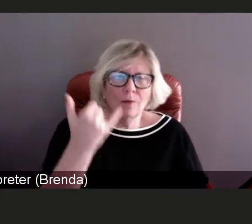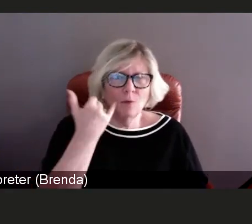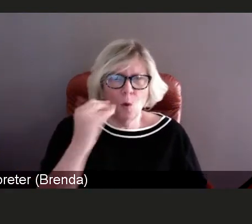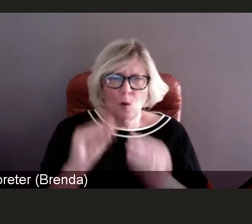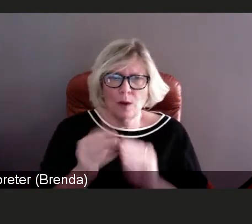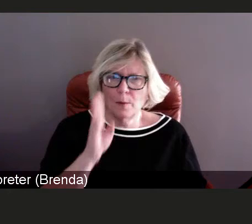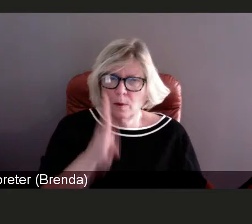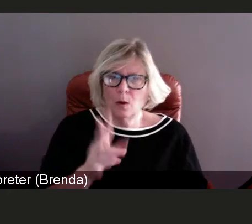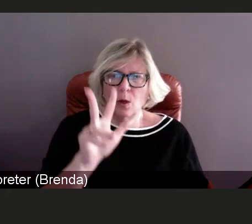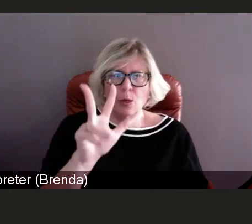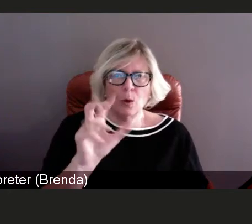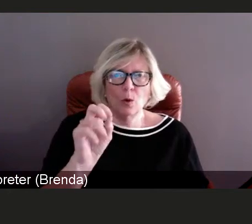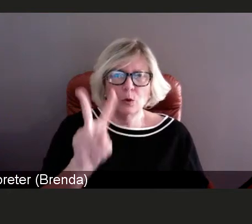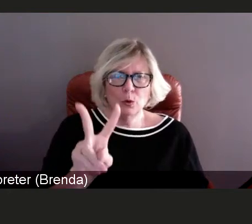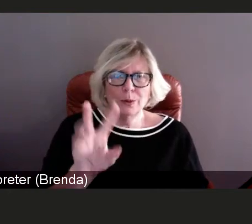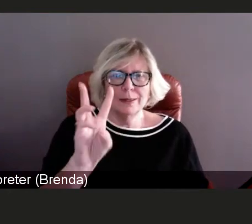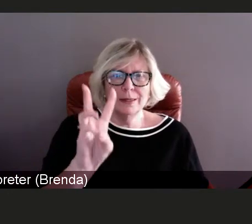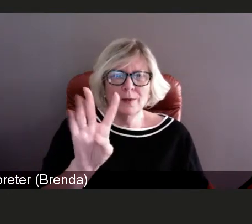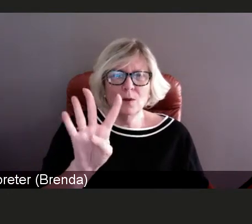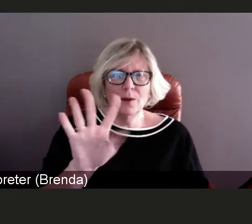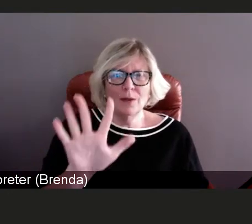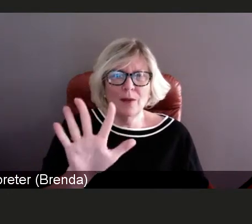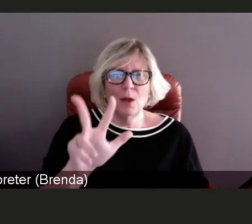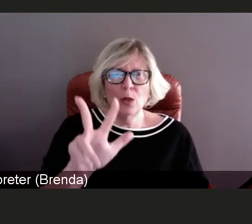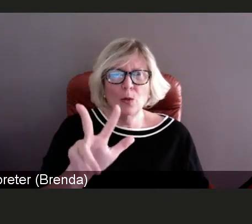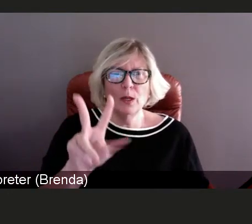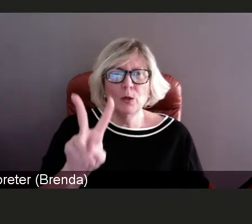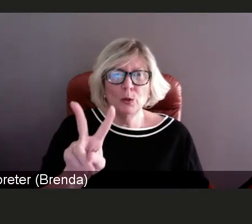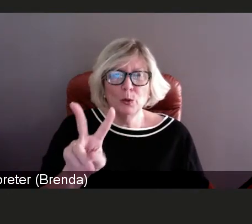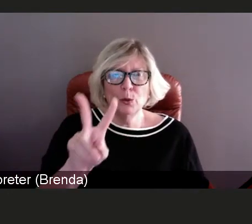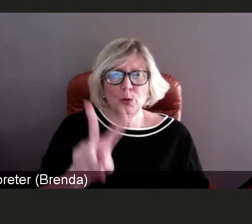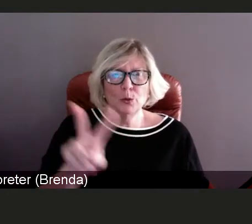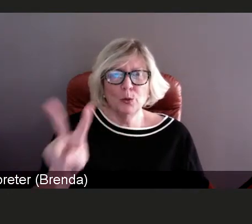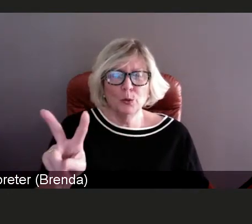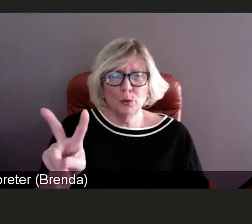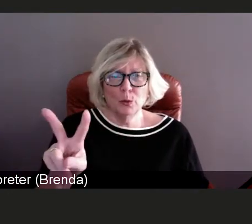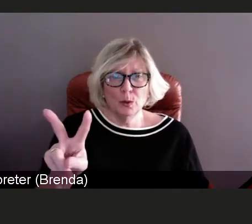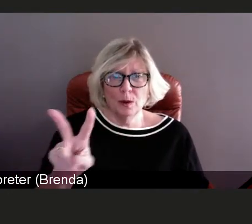(302) 645-3222 so that patients can call